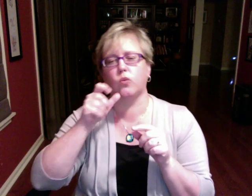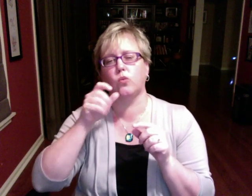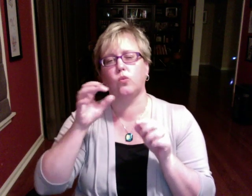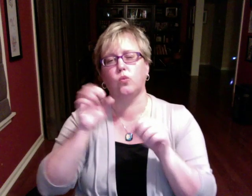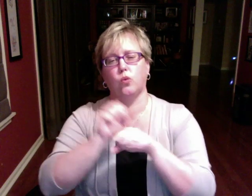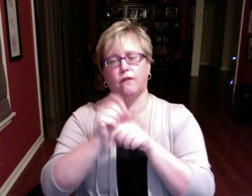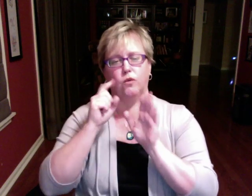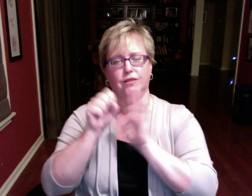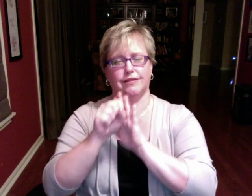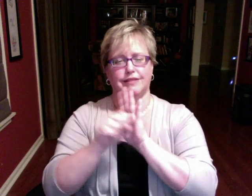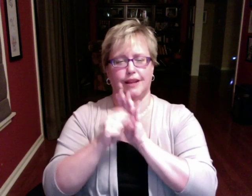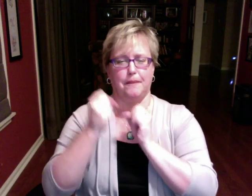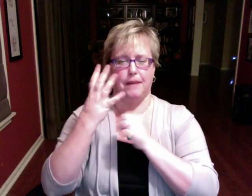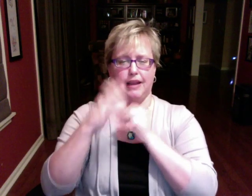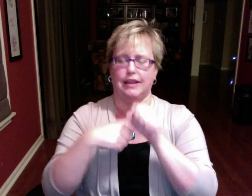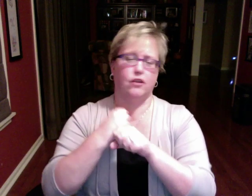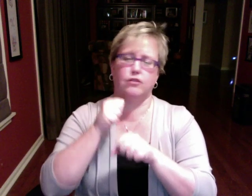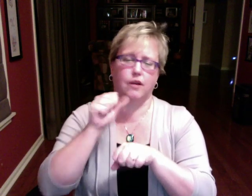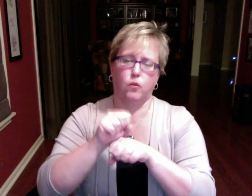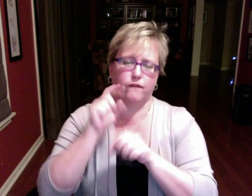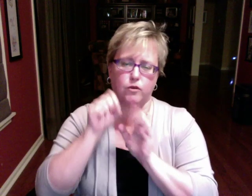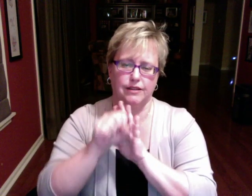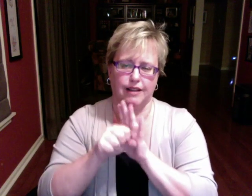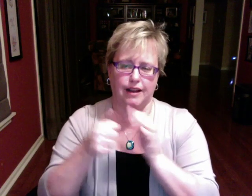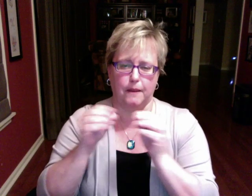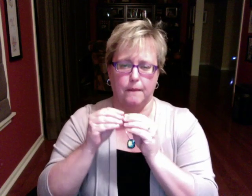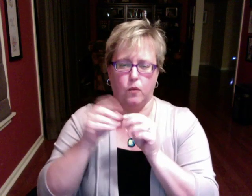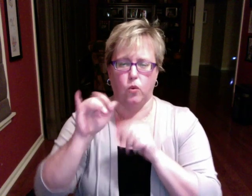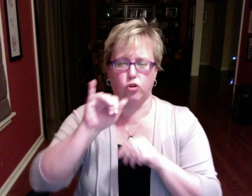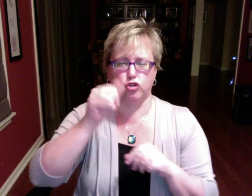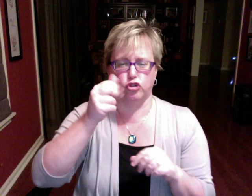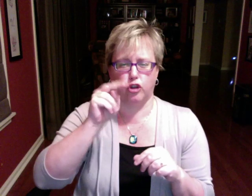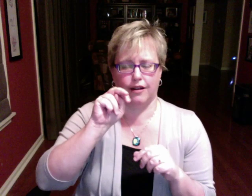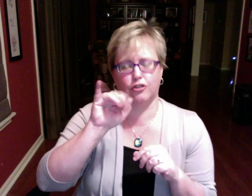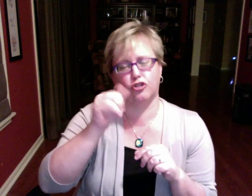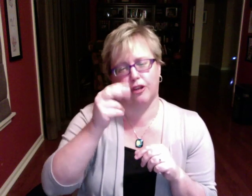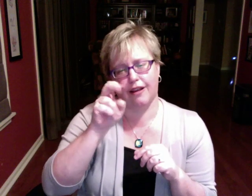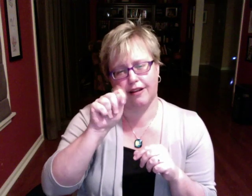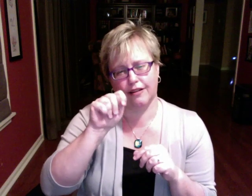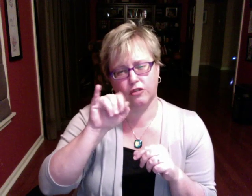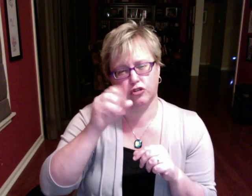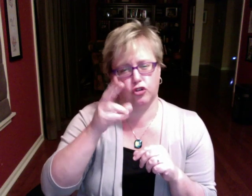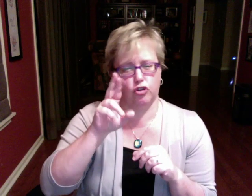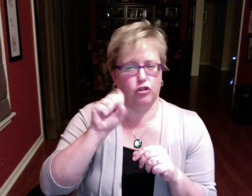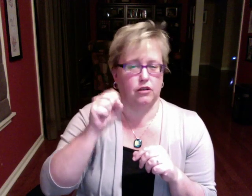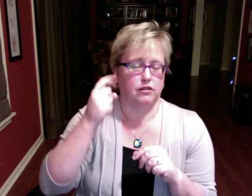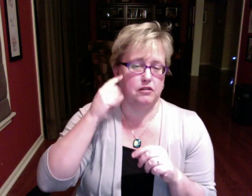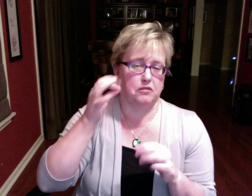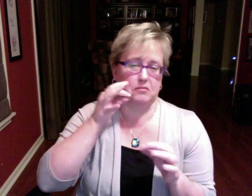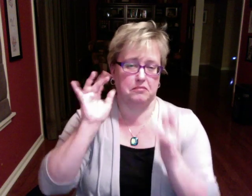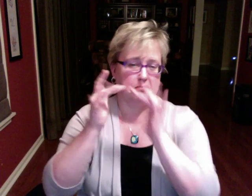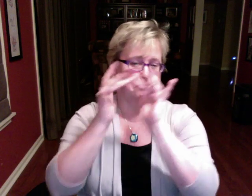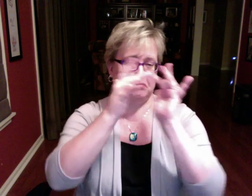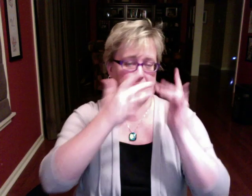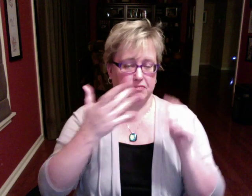I also contacted Janet Jurus who worked as the State interpreter for years. Thought maybe she had connections.